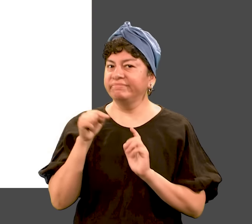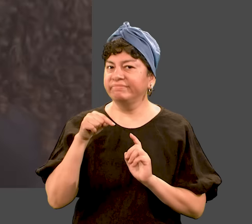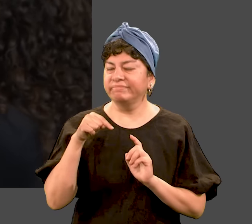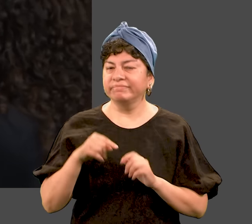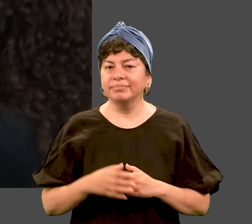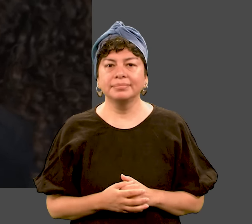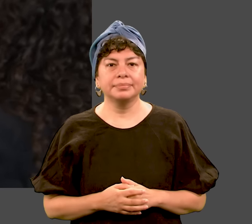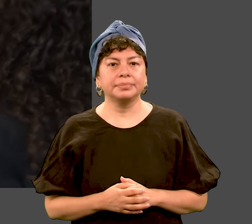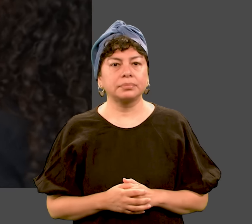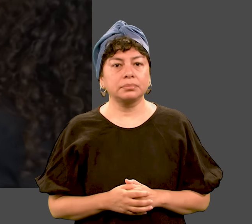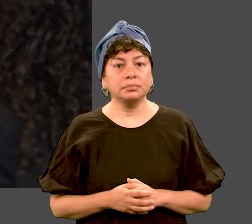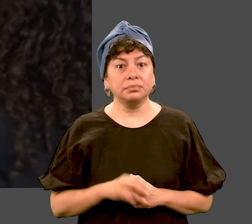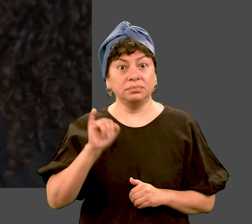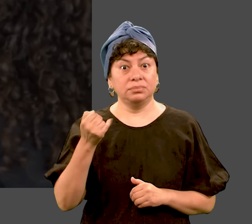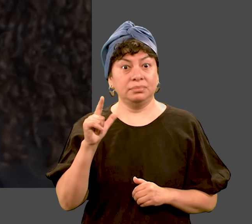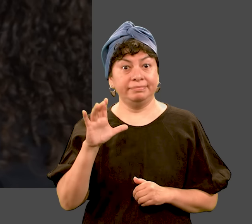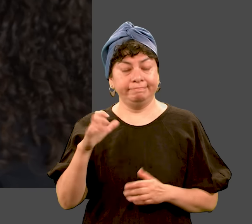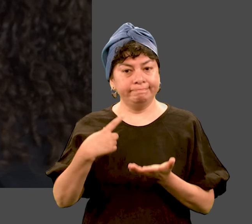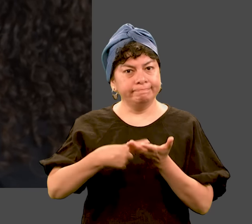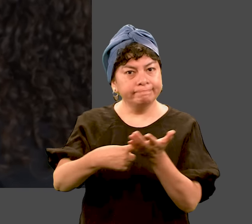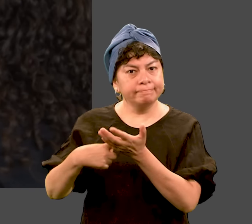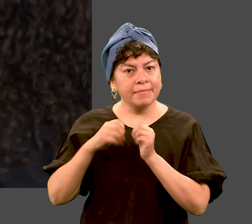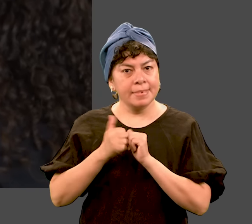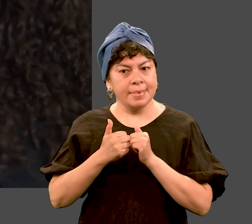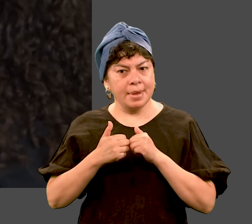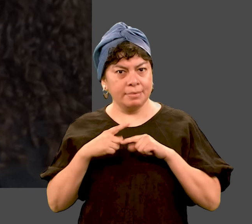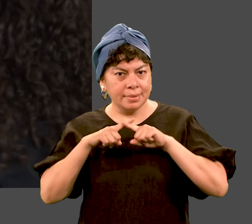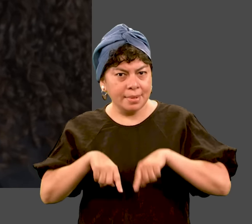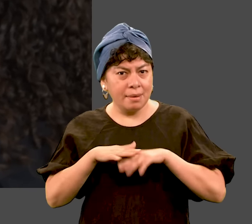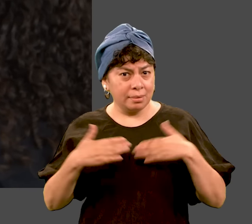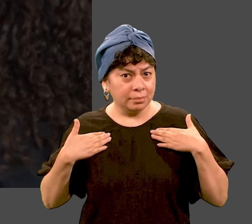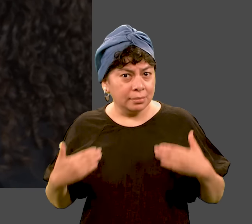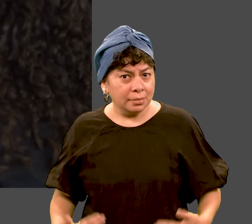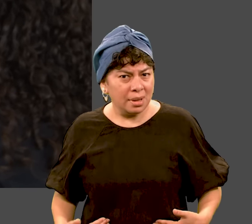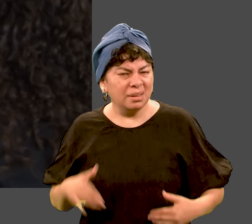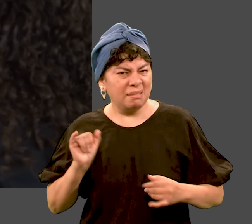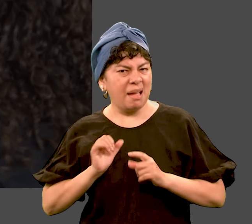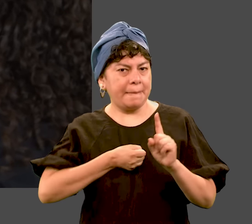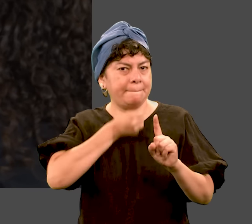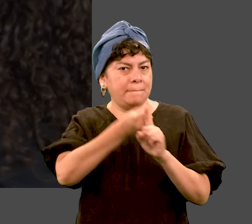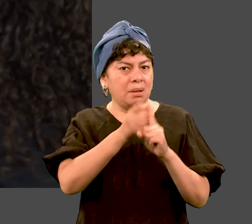John Lee Clark talks about autonomy in that distantism context.